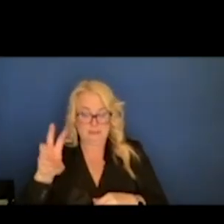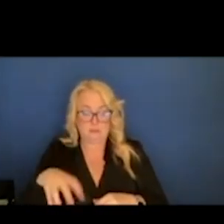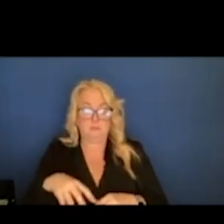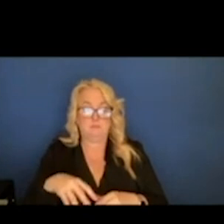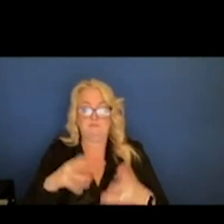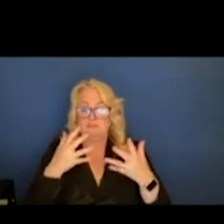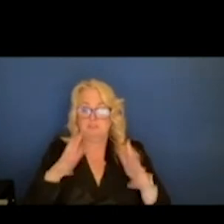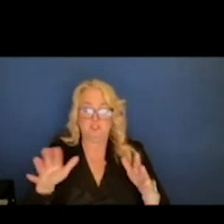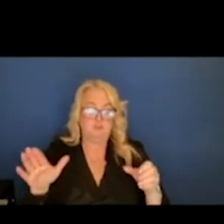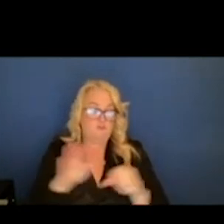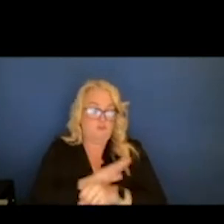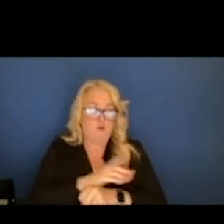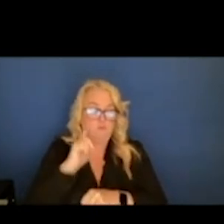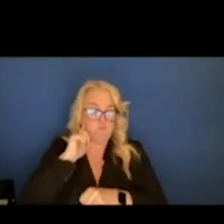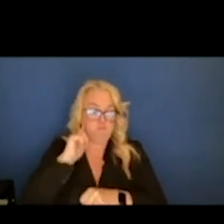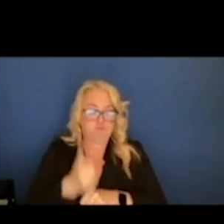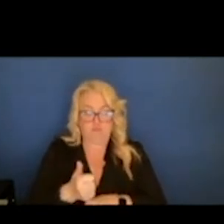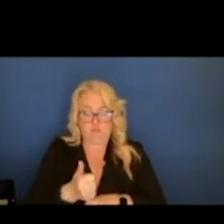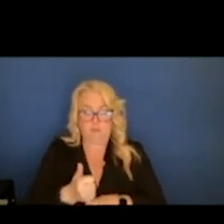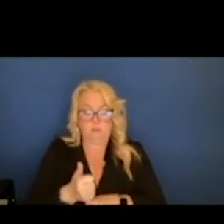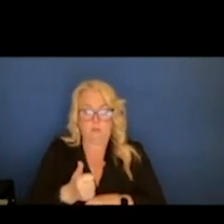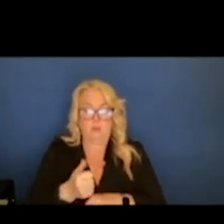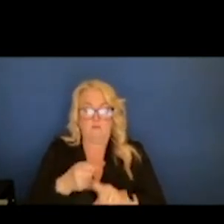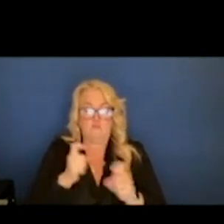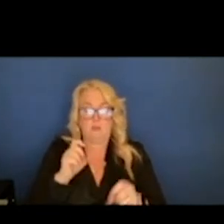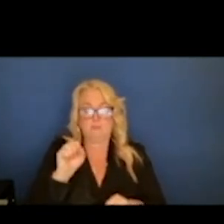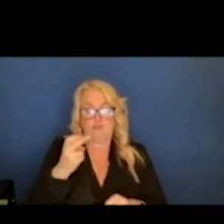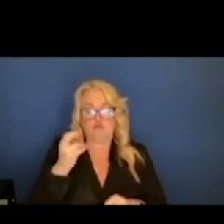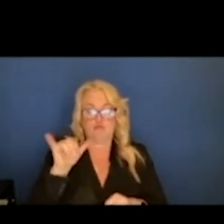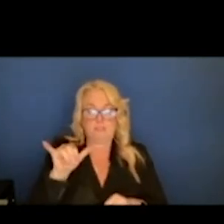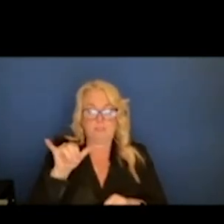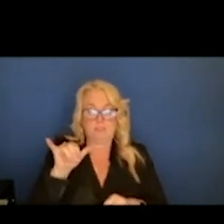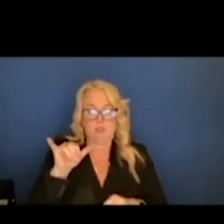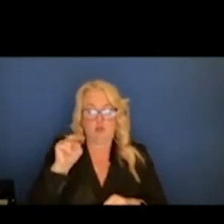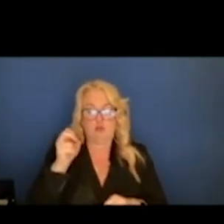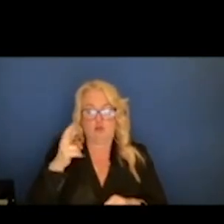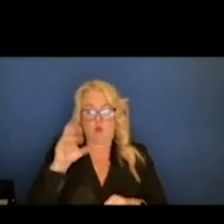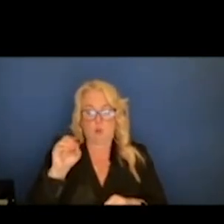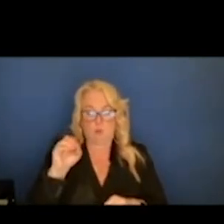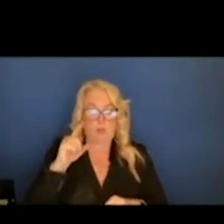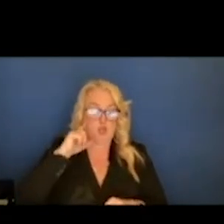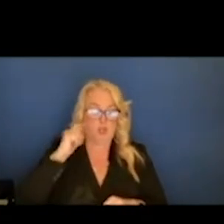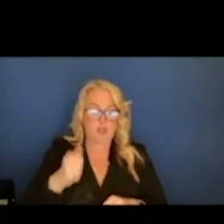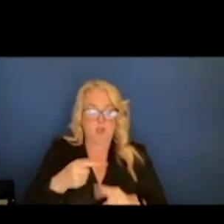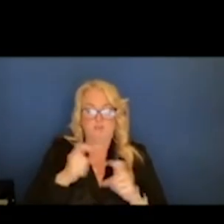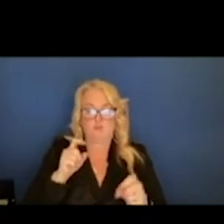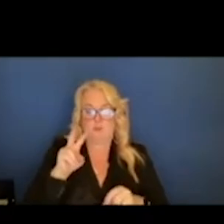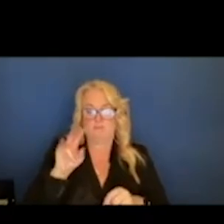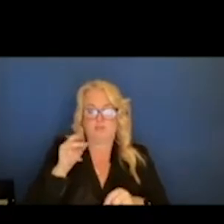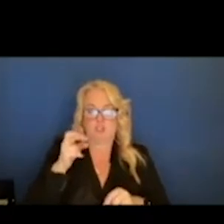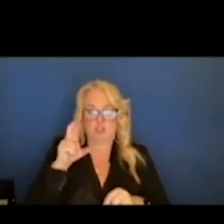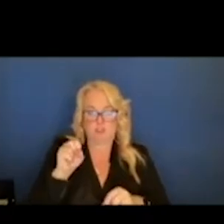in 2015 due to sudden sensorineural hearing loss caused by Meniere’s disease. He spent